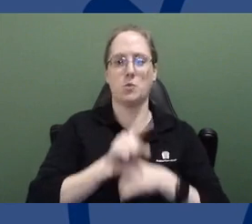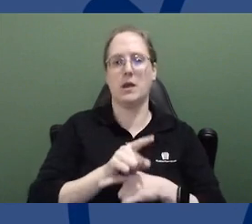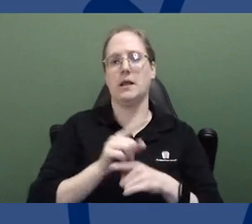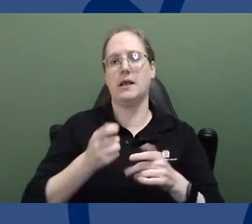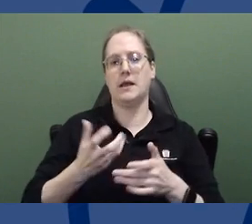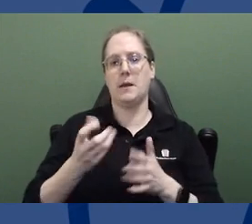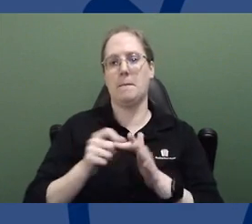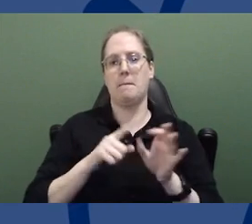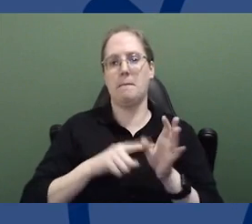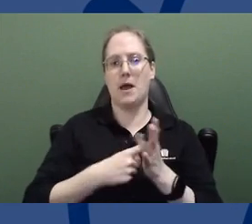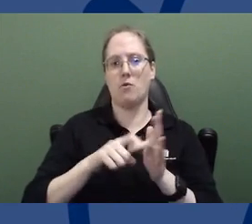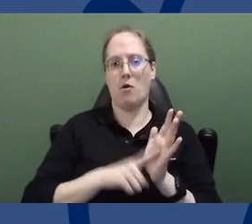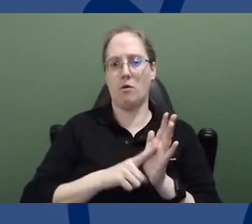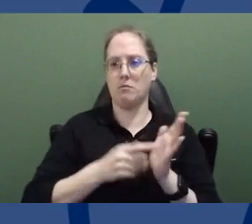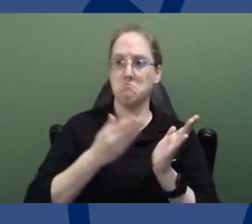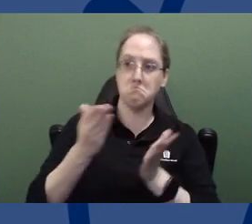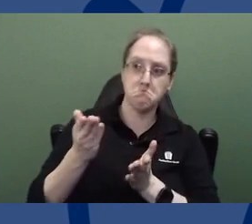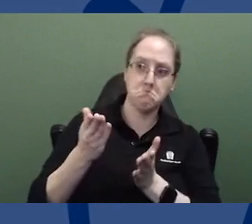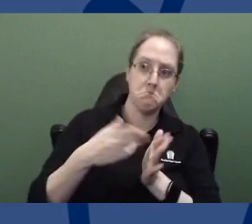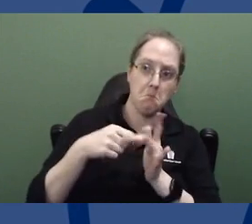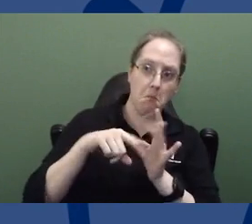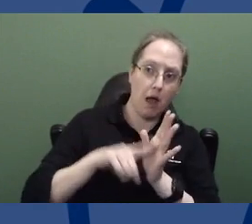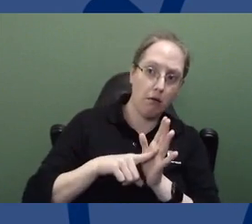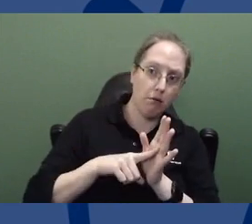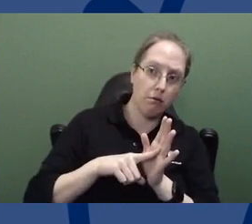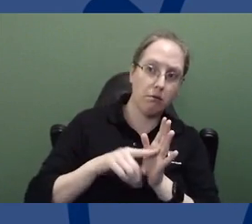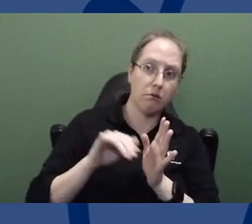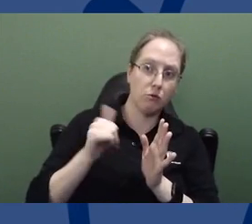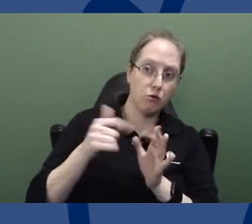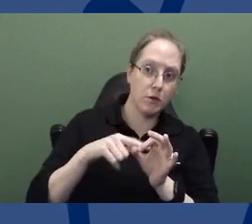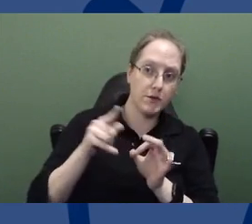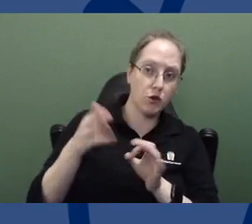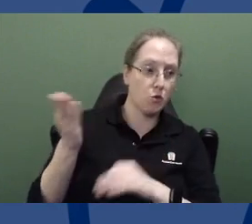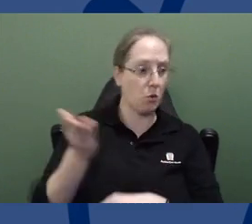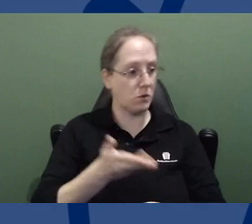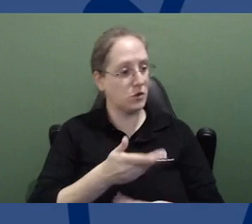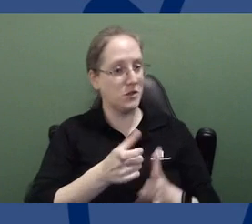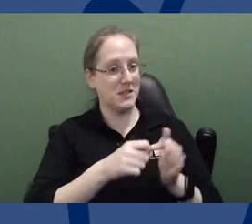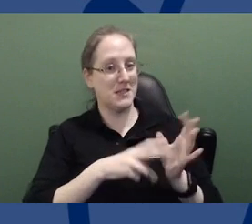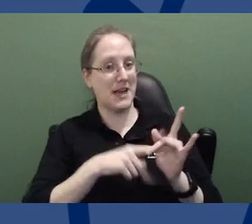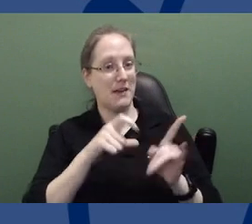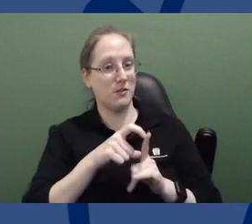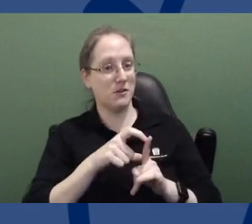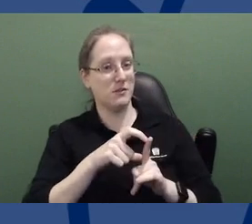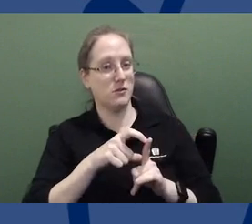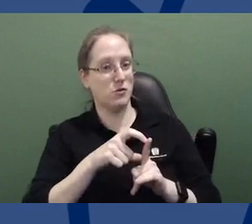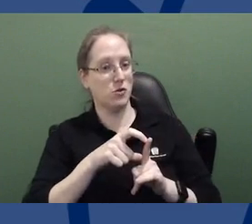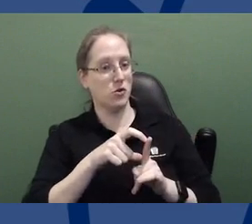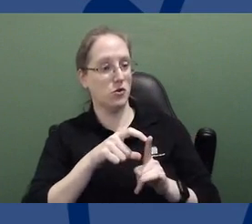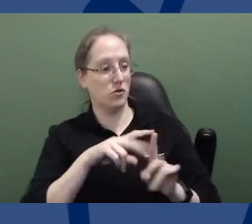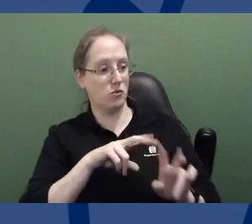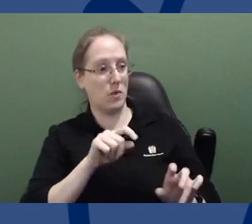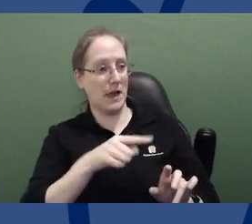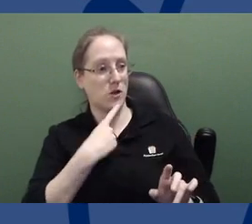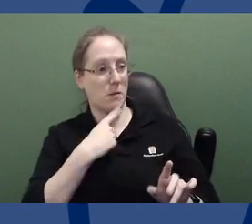question for you, or if you want to throw to David who is looking at those amounts, maybe David could answer as well.